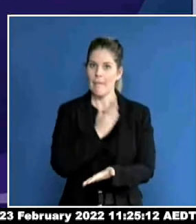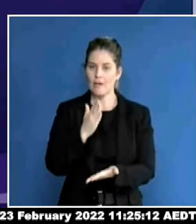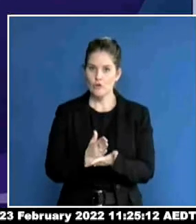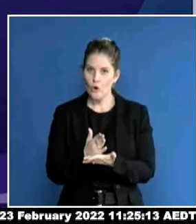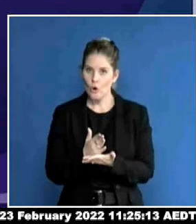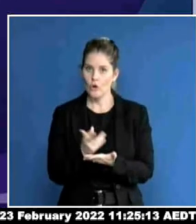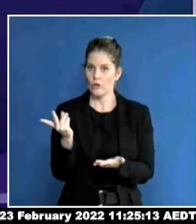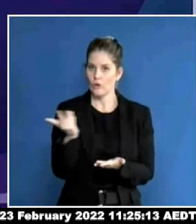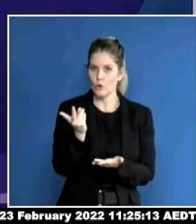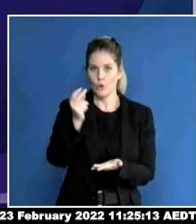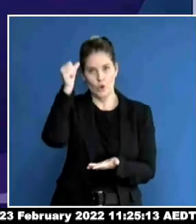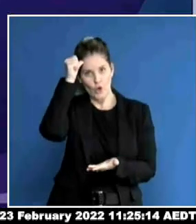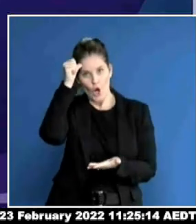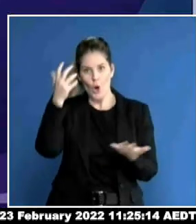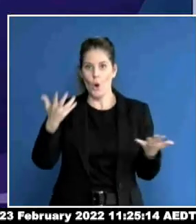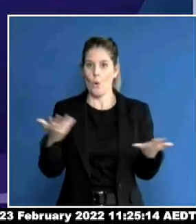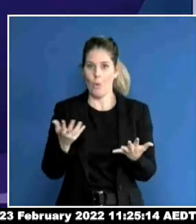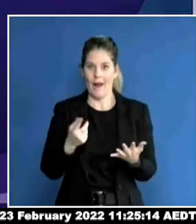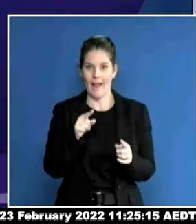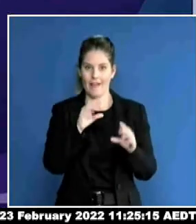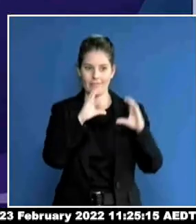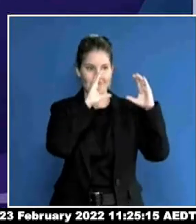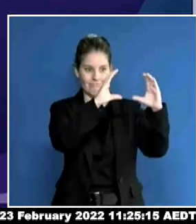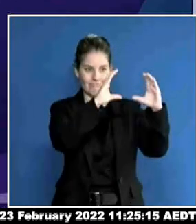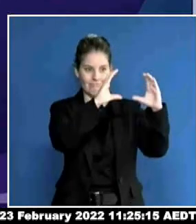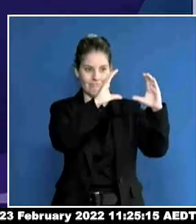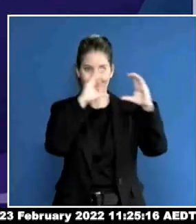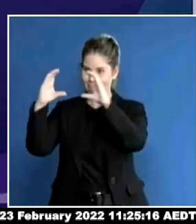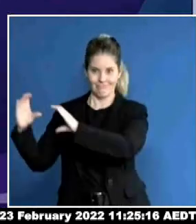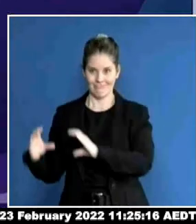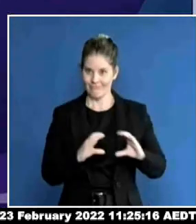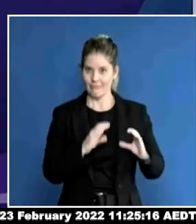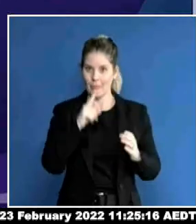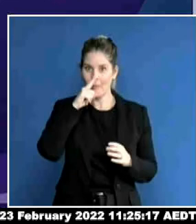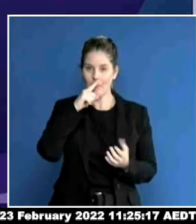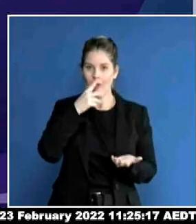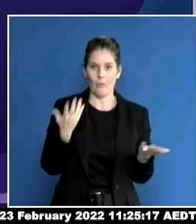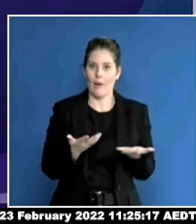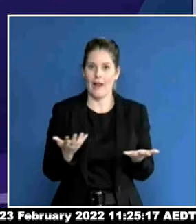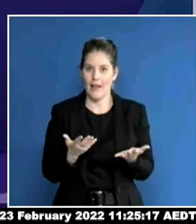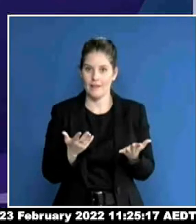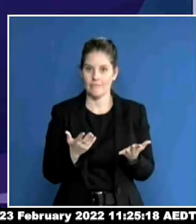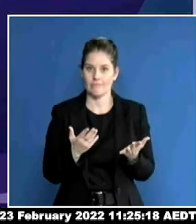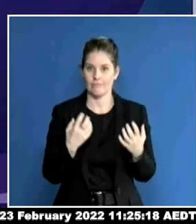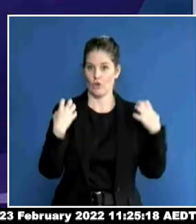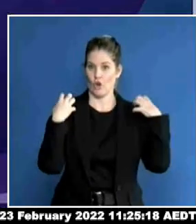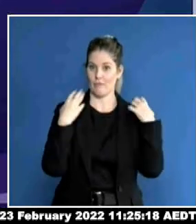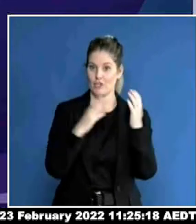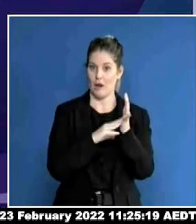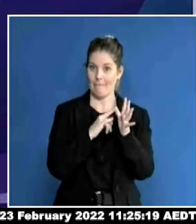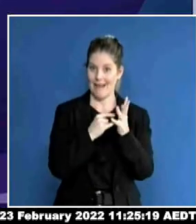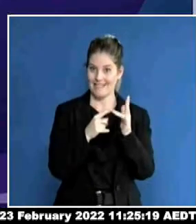We have Commissioner Mason who is appearing from our Brisbane hearing room, and I assume you can see Commissioner Mason on the screen.